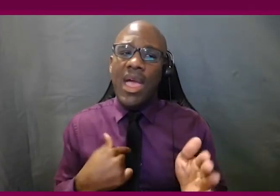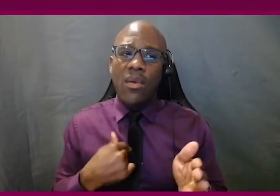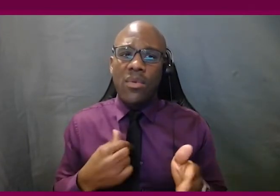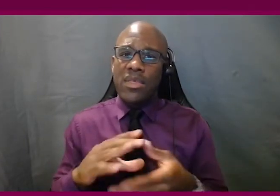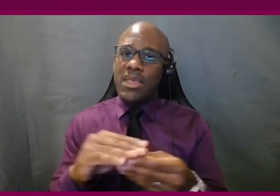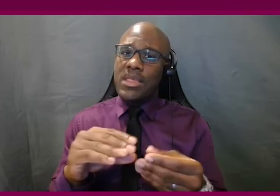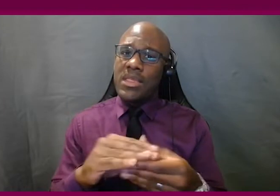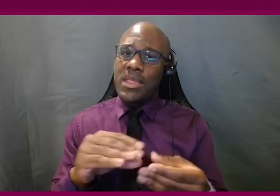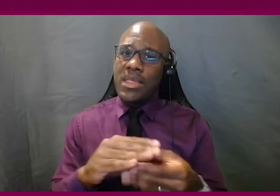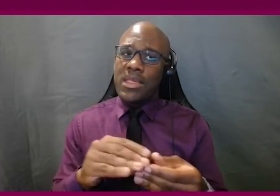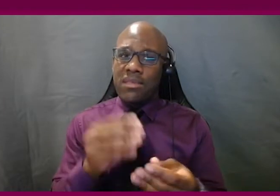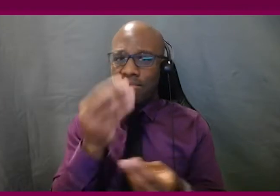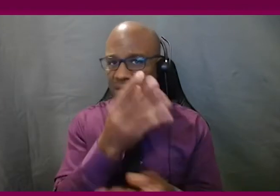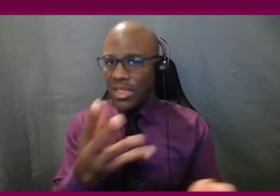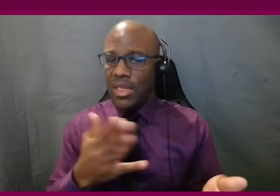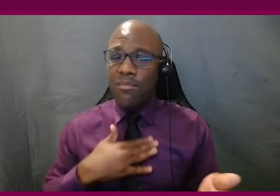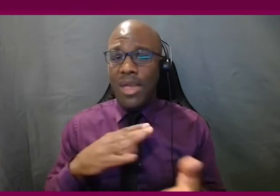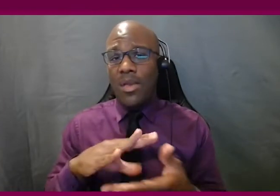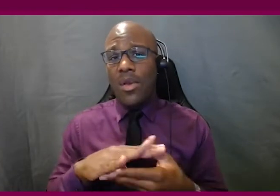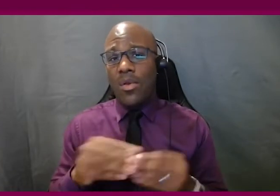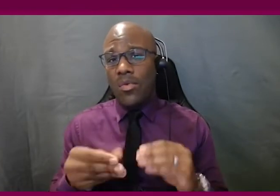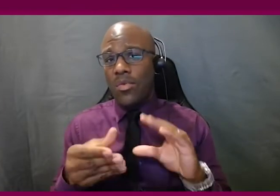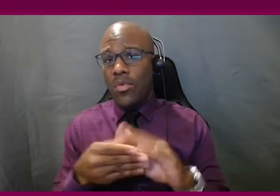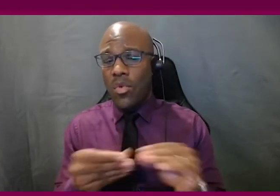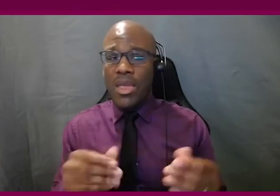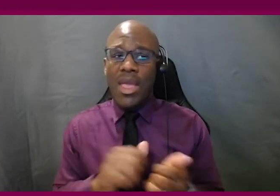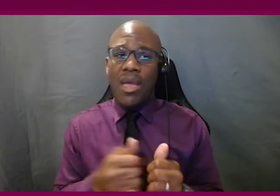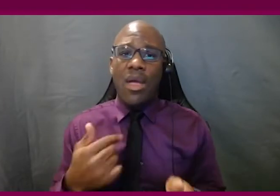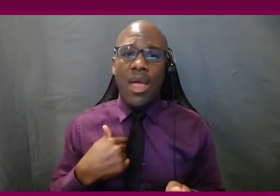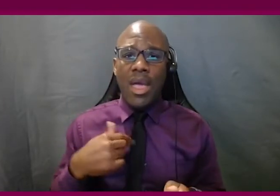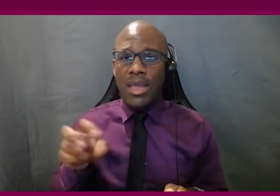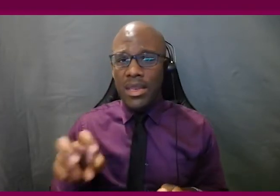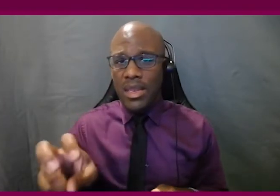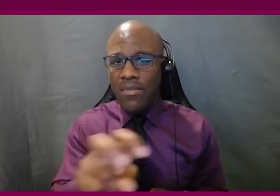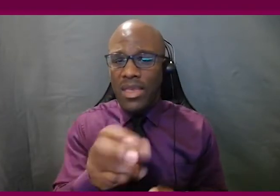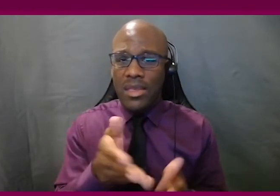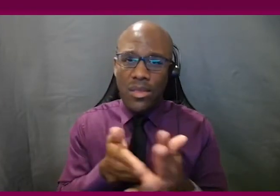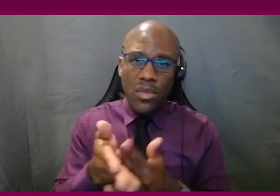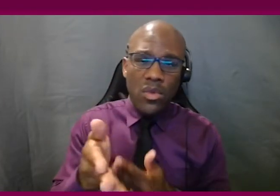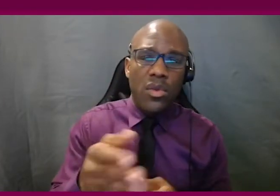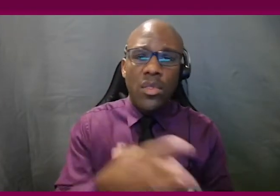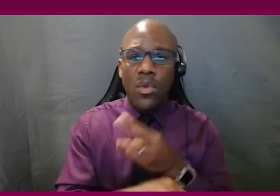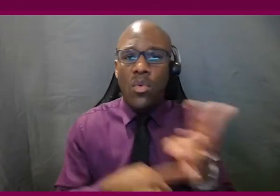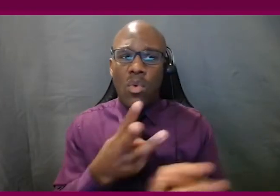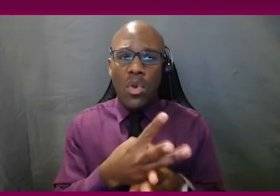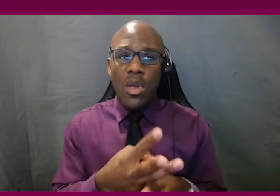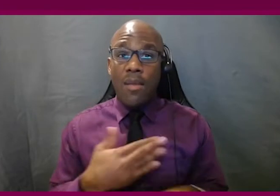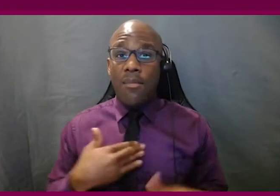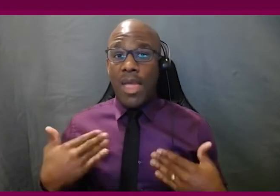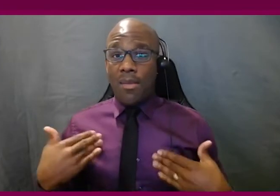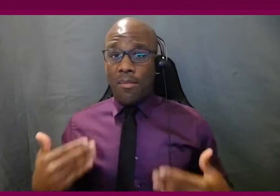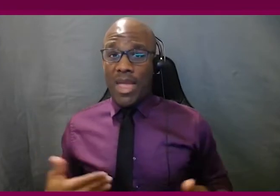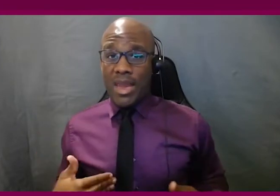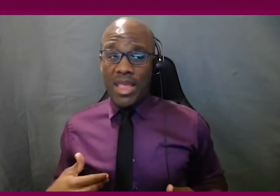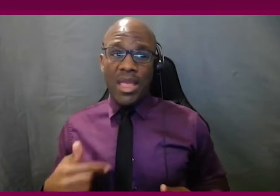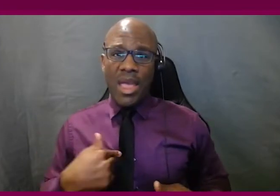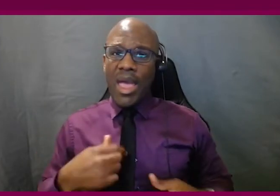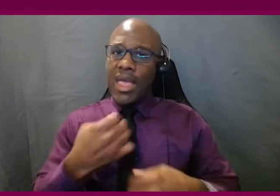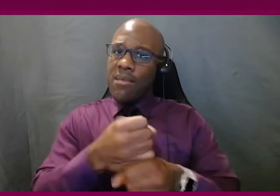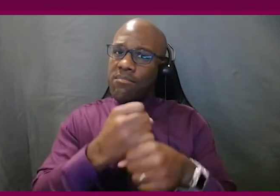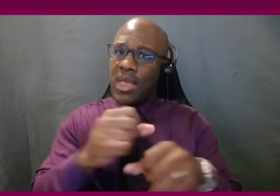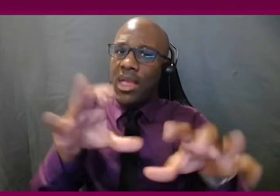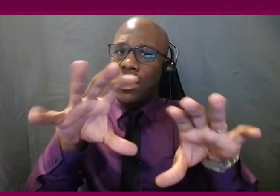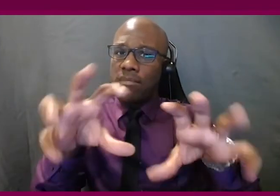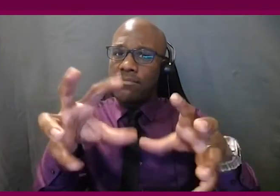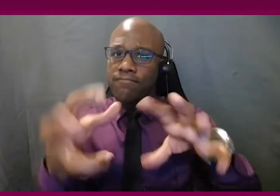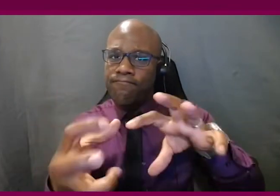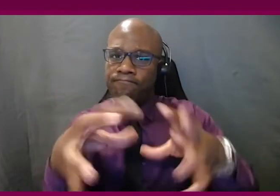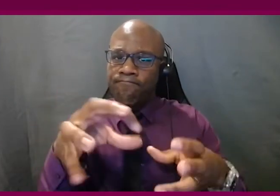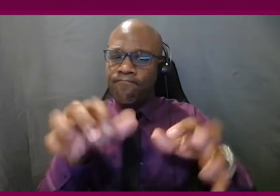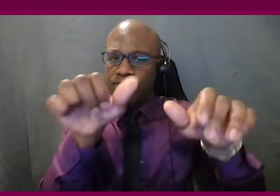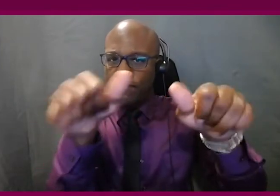I used my body as inspiration a lot, making sculptures about my body, showing the world